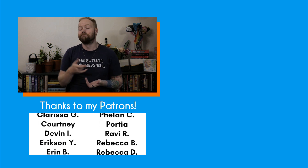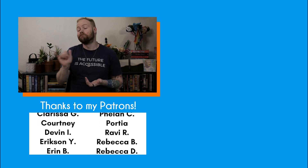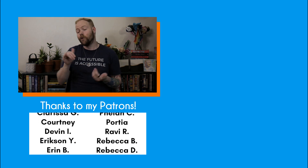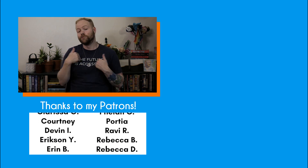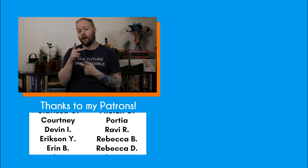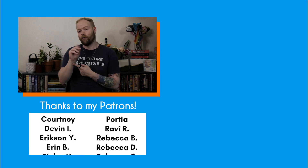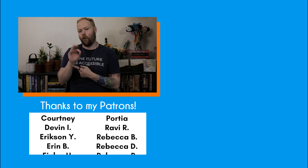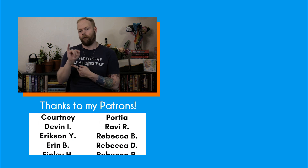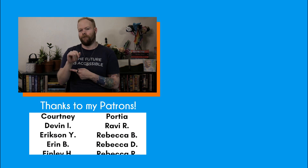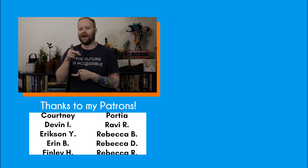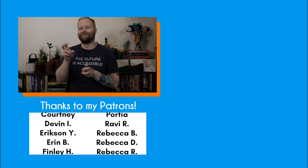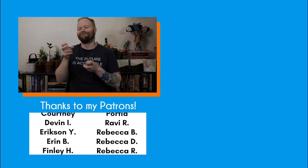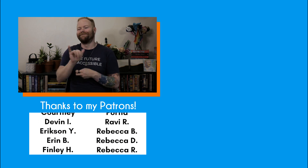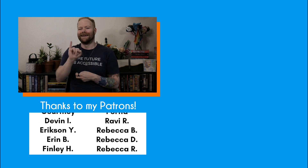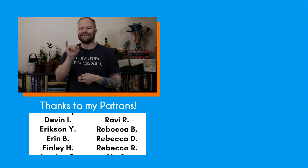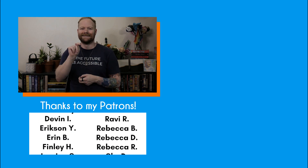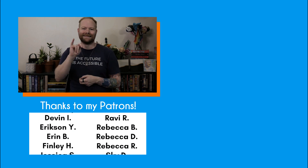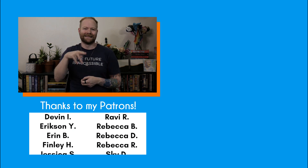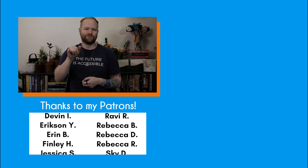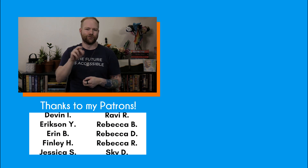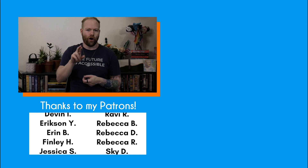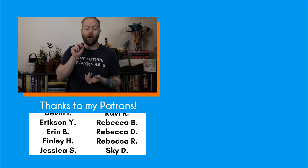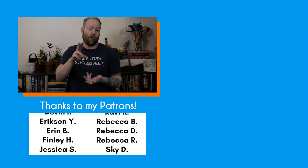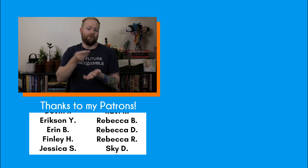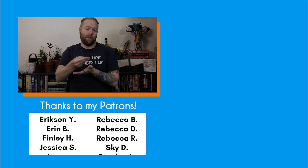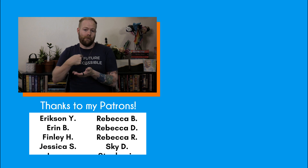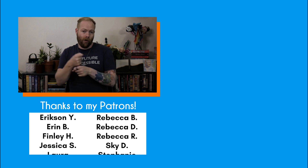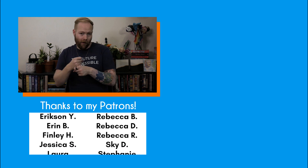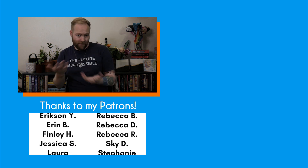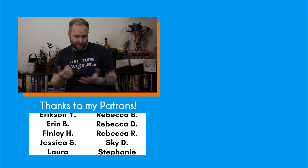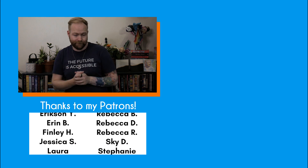I also have Ko-fi, which is like a tip jar or buying me a coffee.